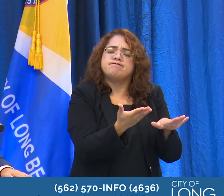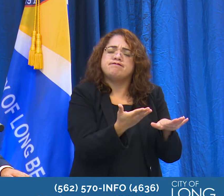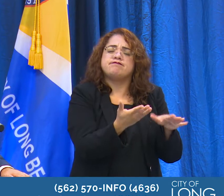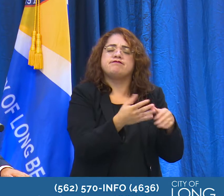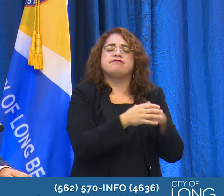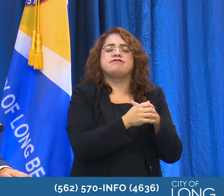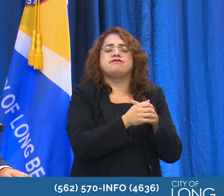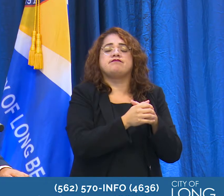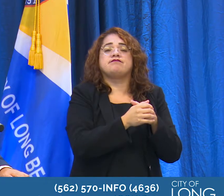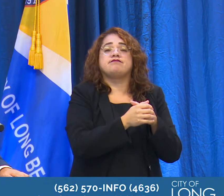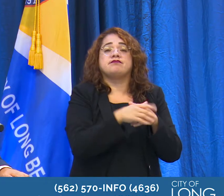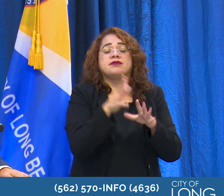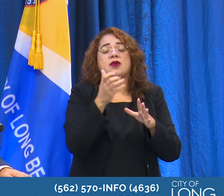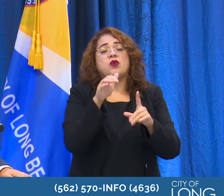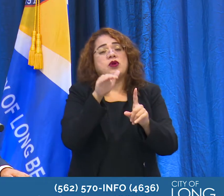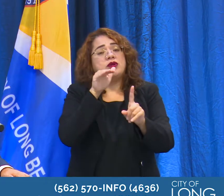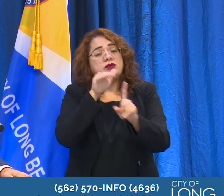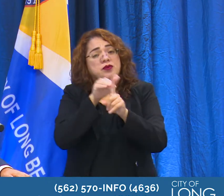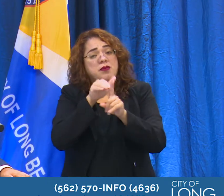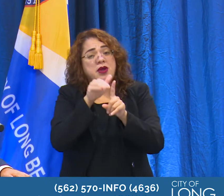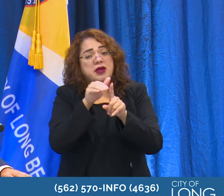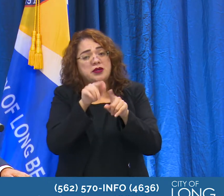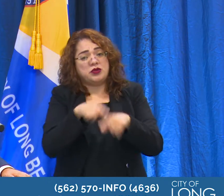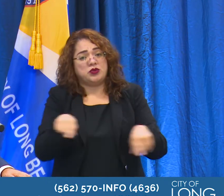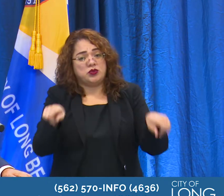I want to remind folks that all the data that we share